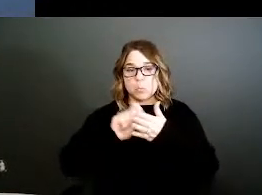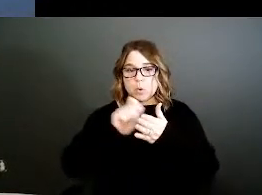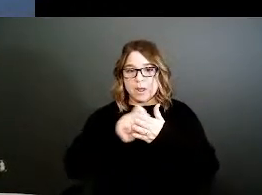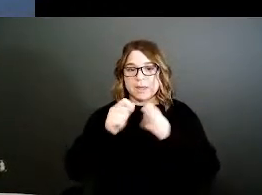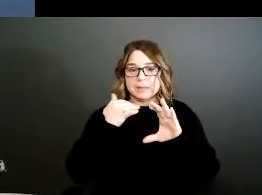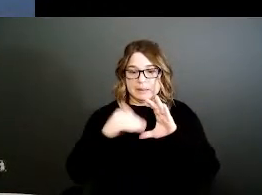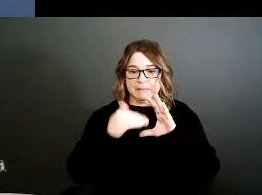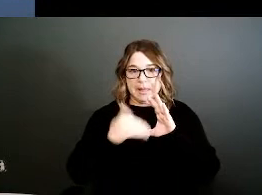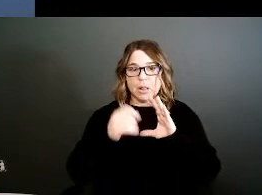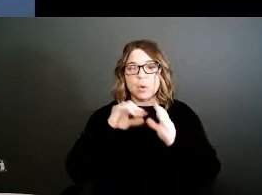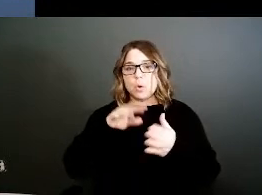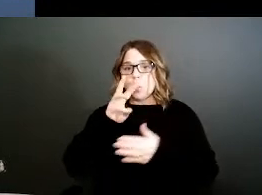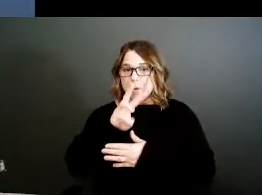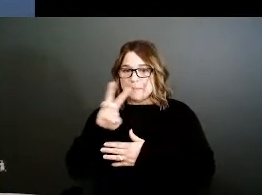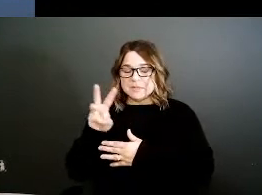THE NEXT SPEAKER IS SPEAKER 9, MIRANDA DILT.